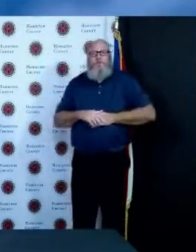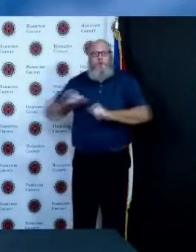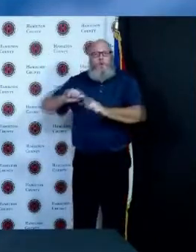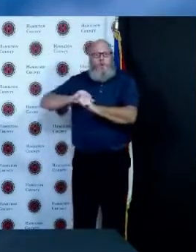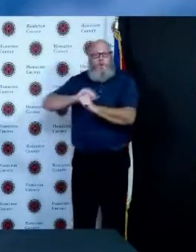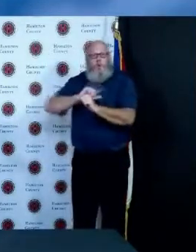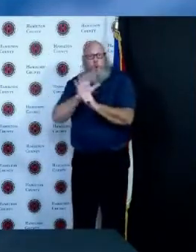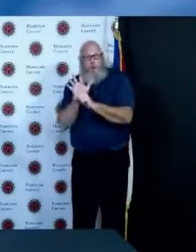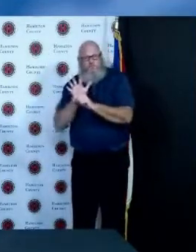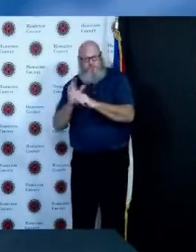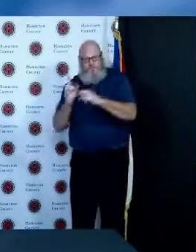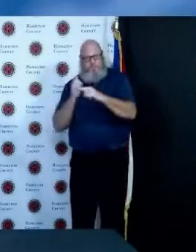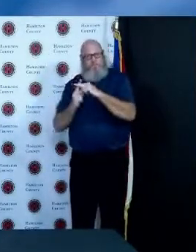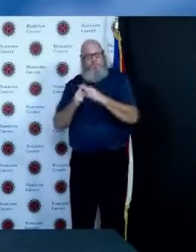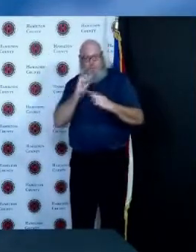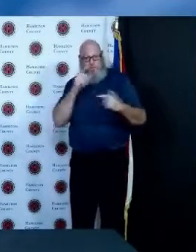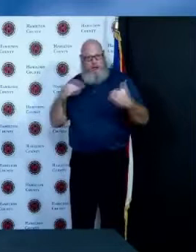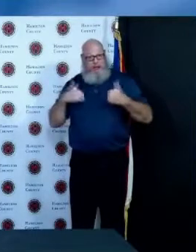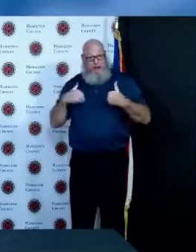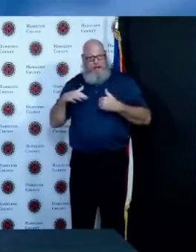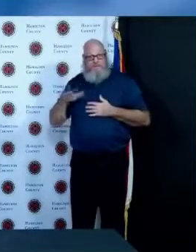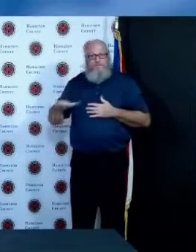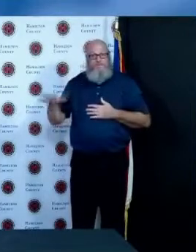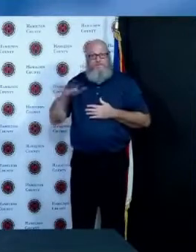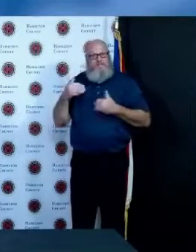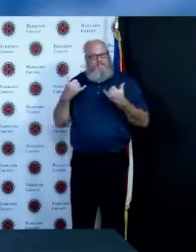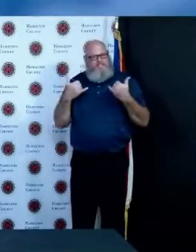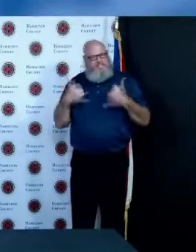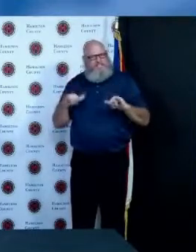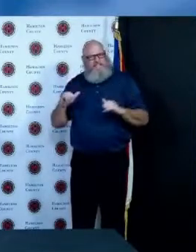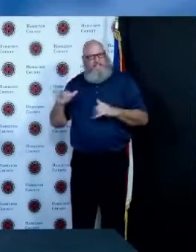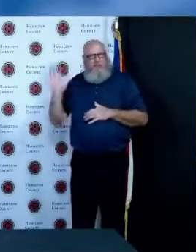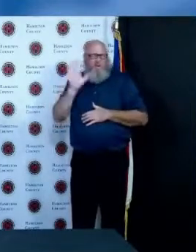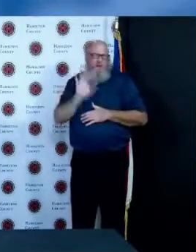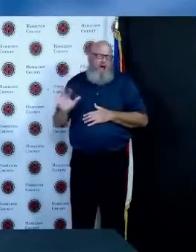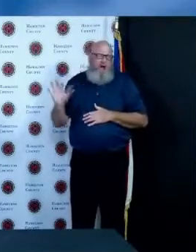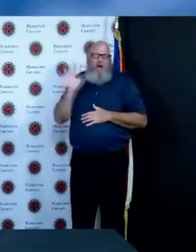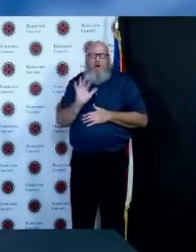remind folks that that number represents your chances of getting sick if you're out and about